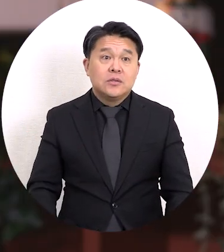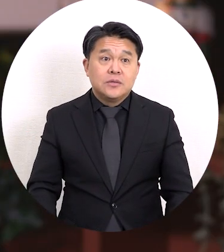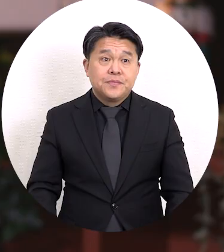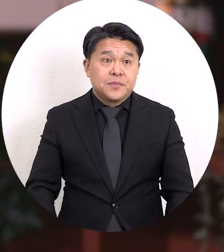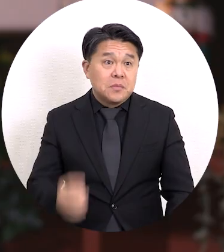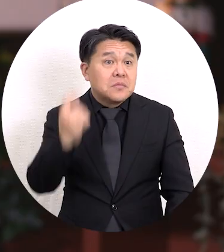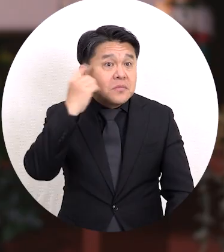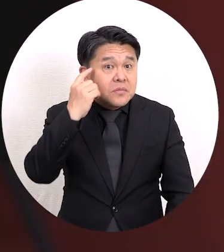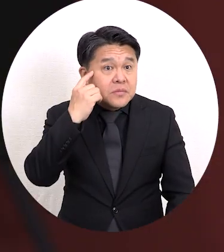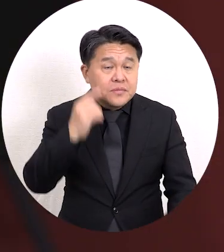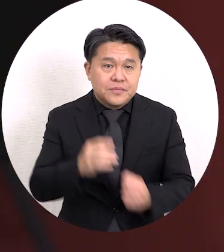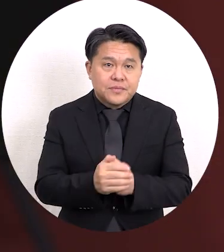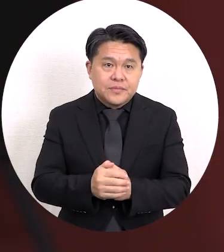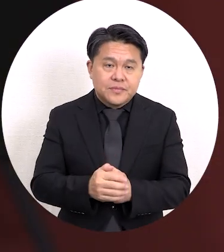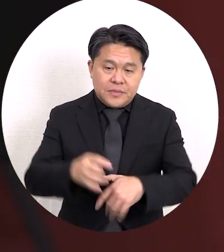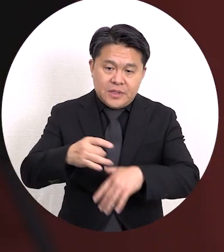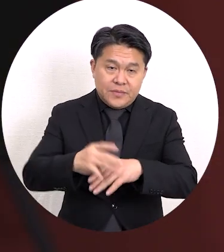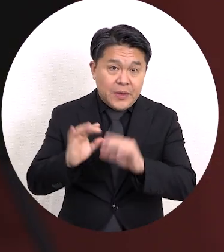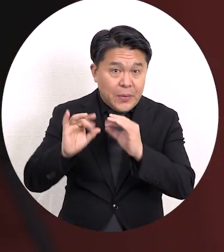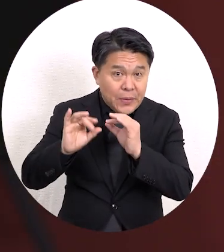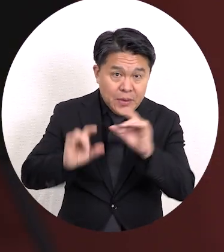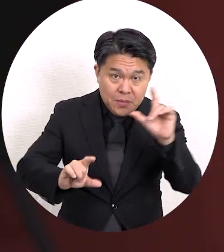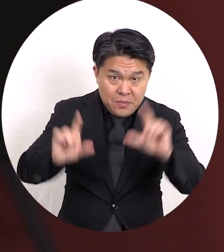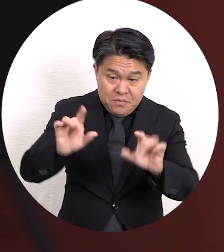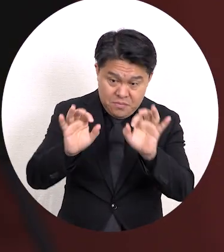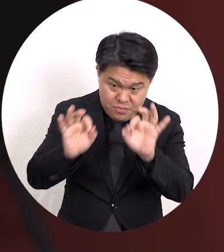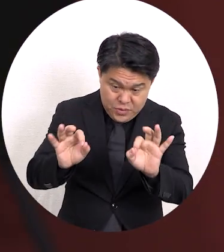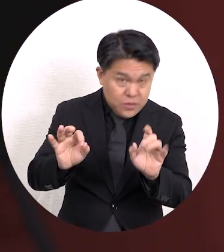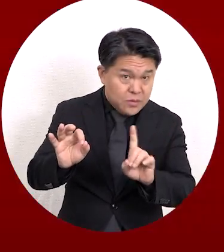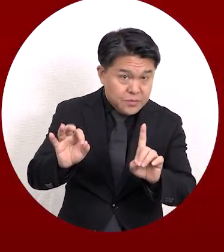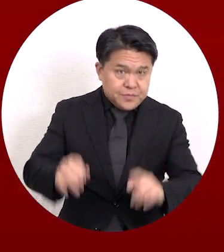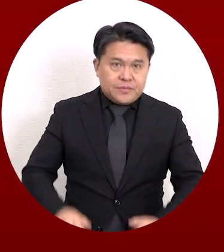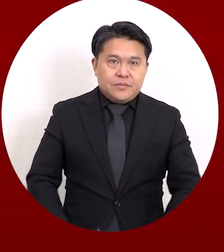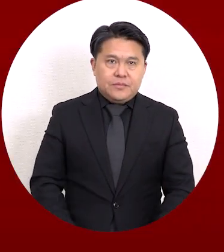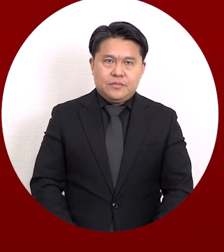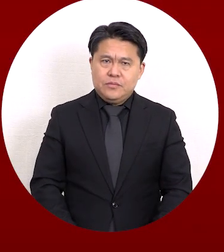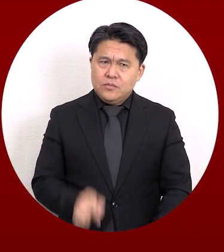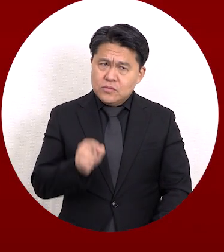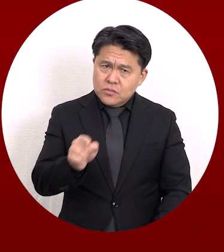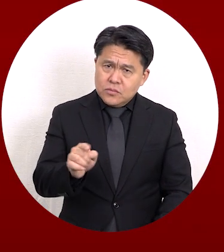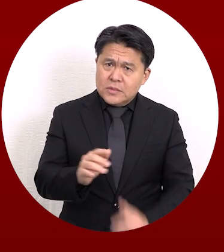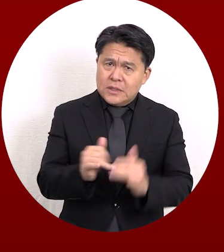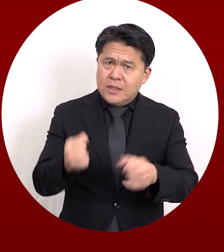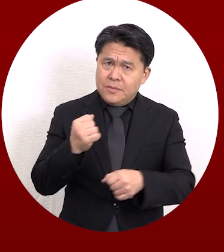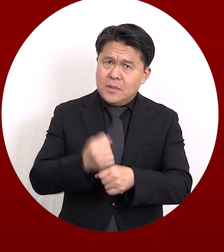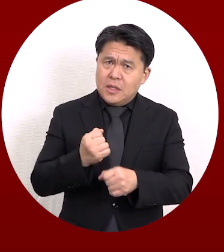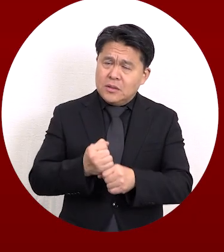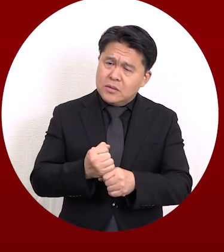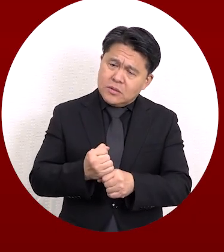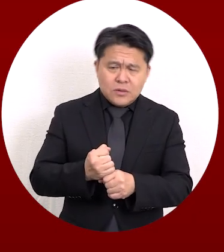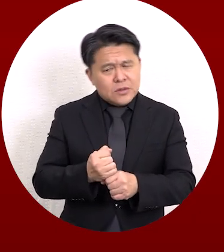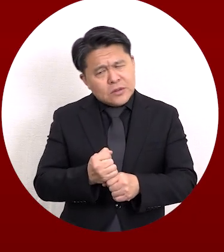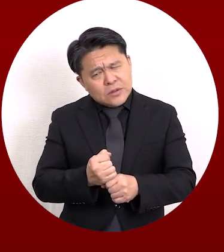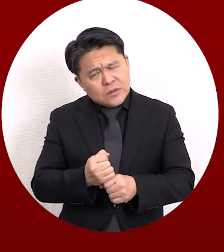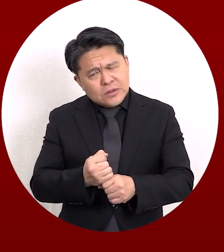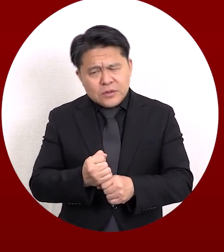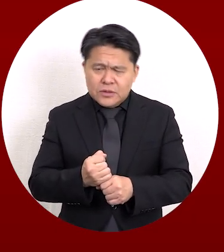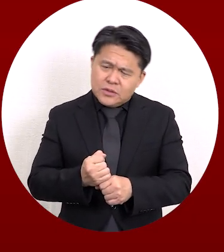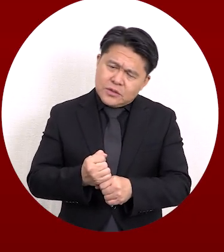If you look at the shape of the bone flute, it's easy to think that it was made by a human,